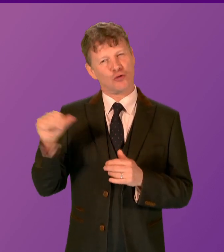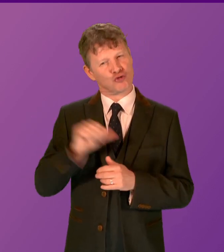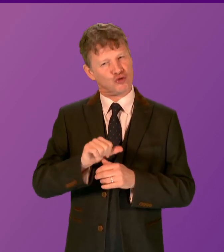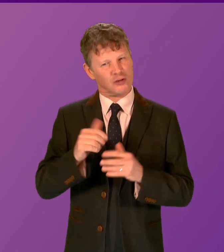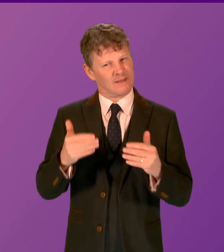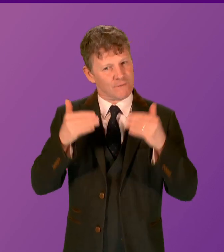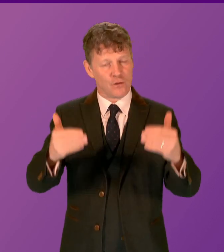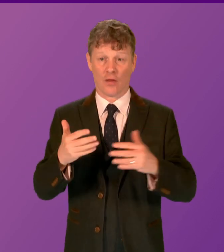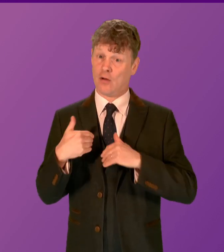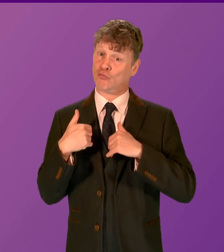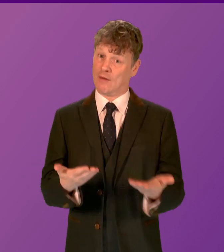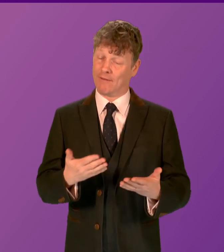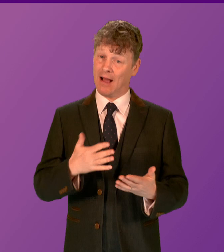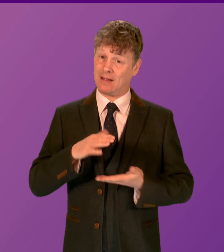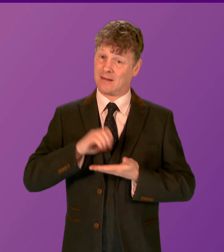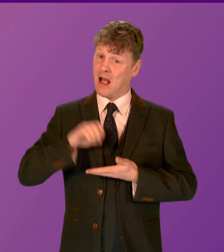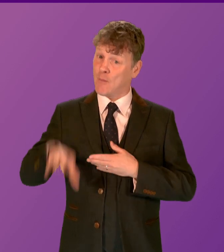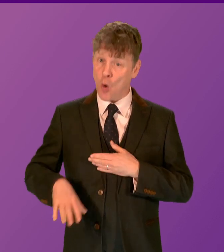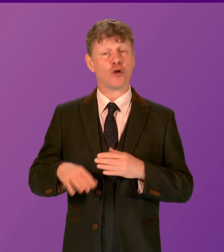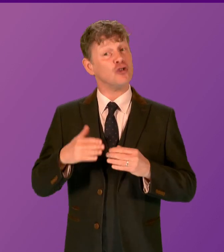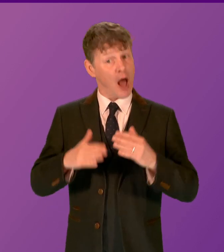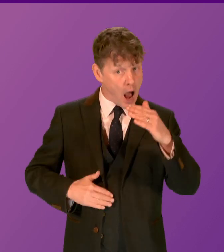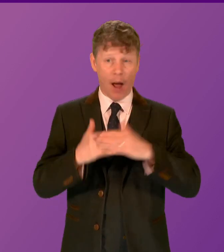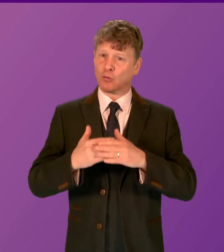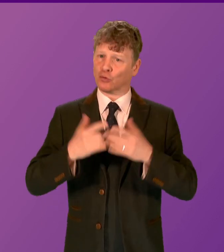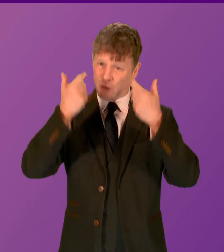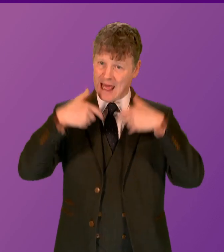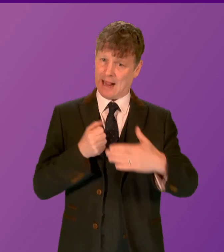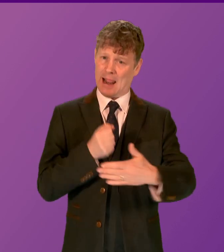abortion in Scotland up to the legal limit, ensuring equitable access to in vitro fertilisation,